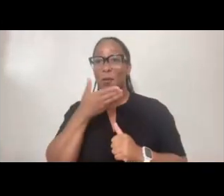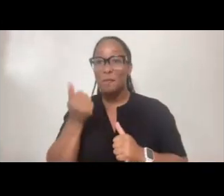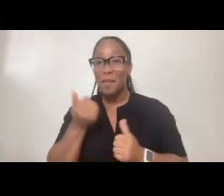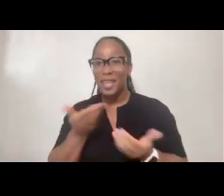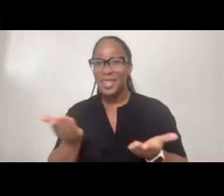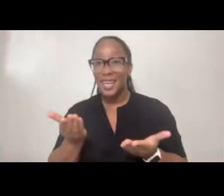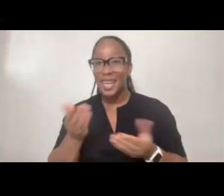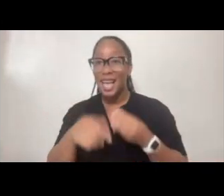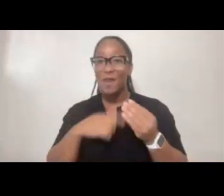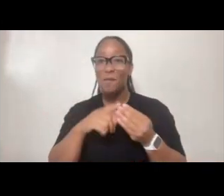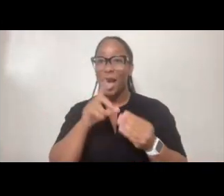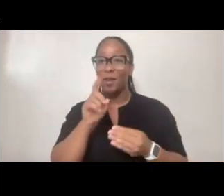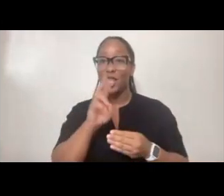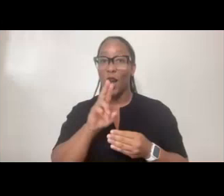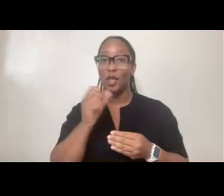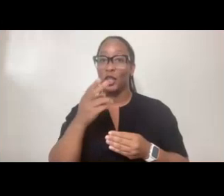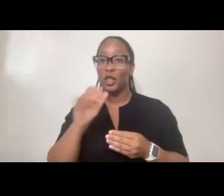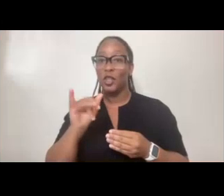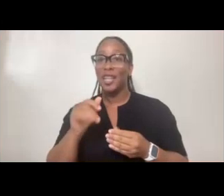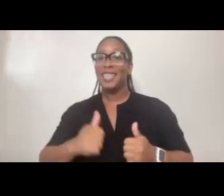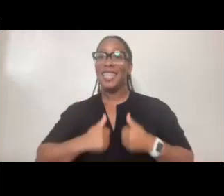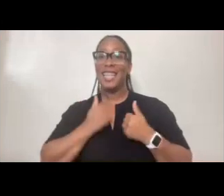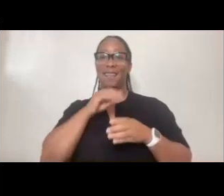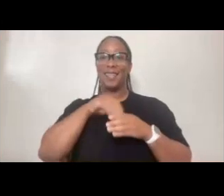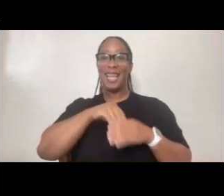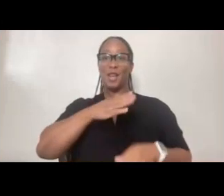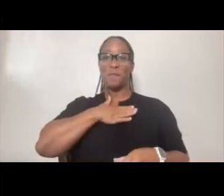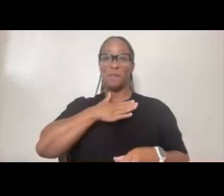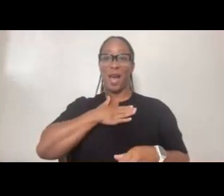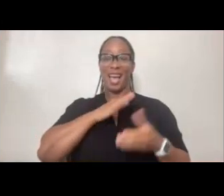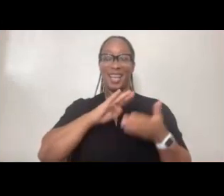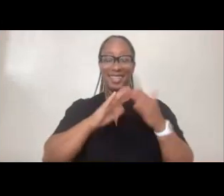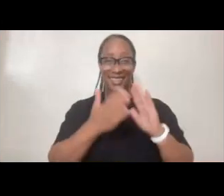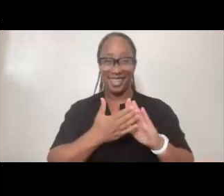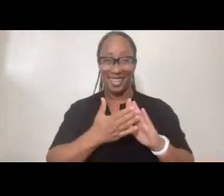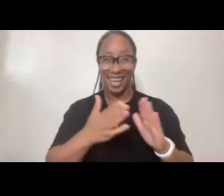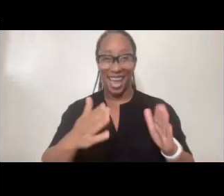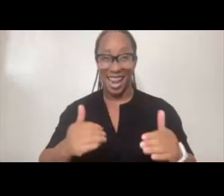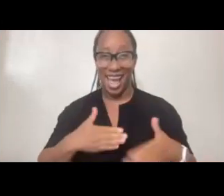Doctor Shirley is that she lives in my city and I'm really happy about that.